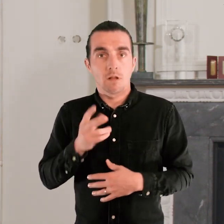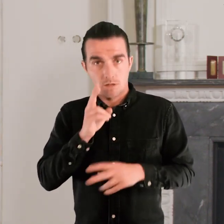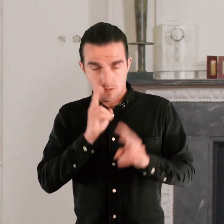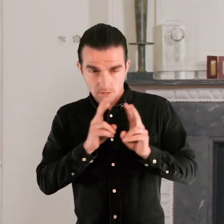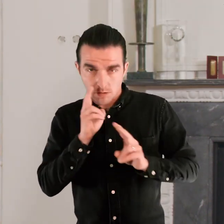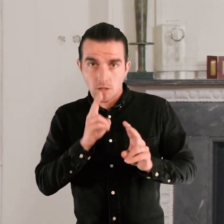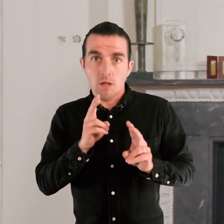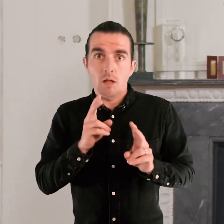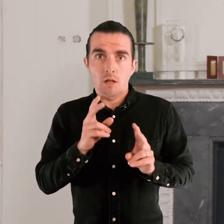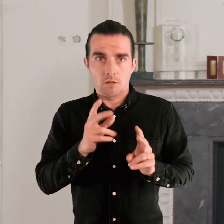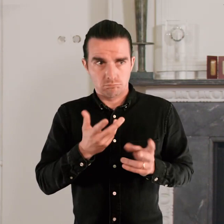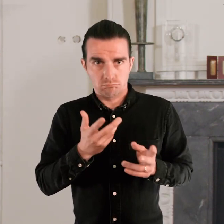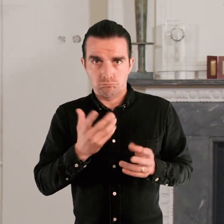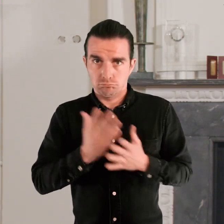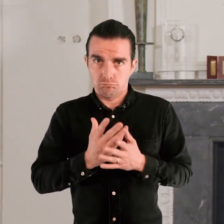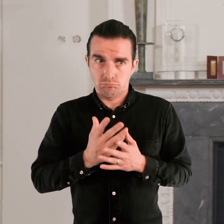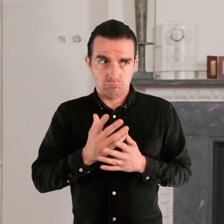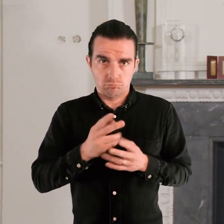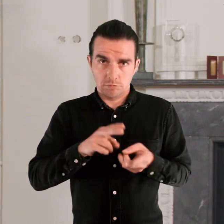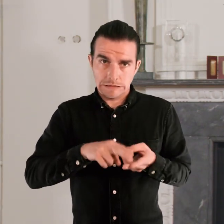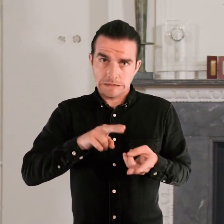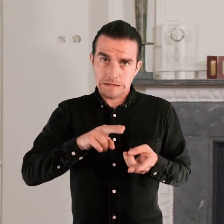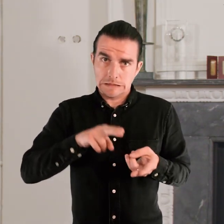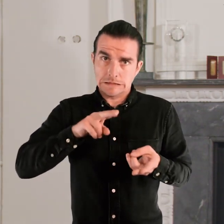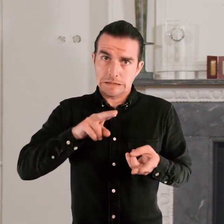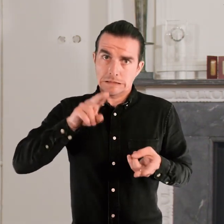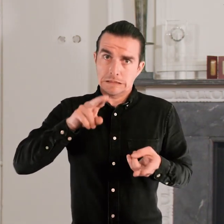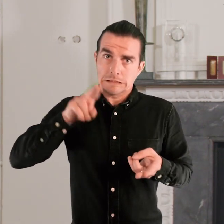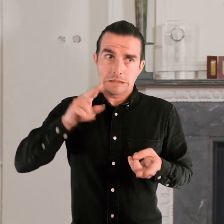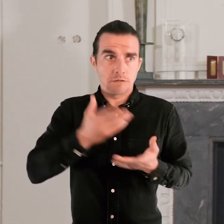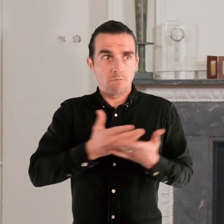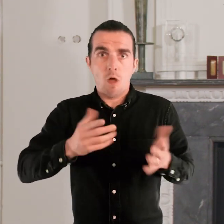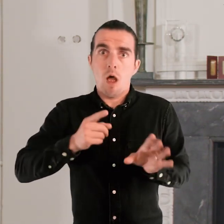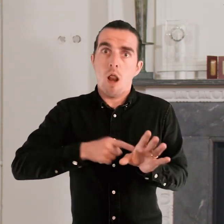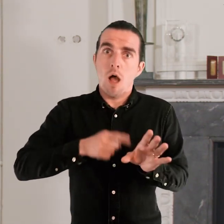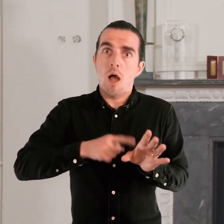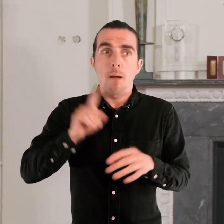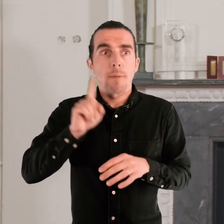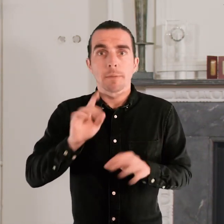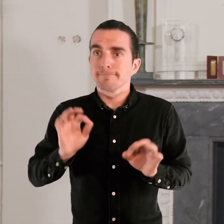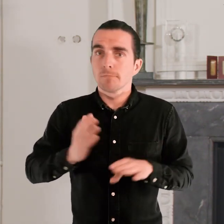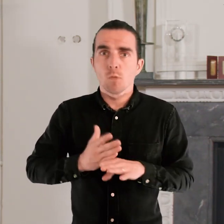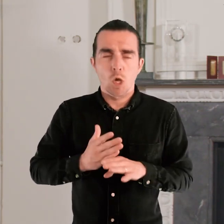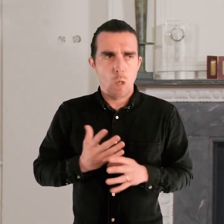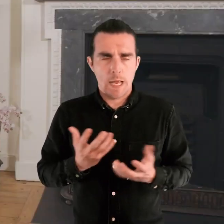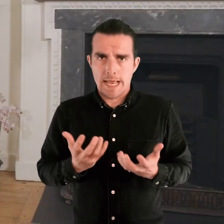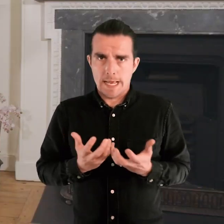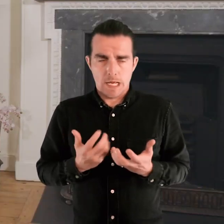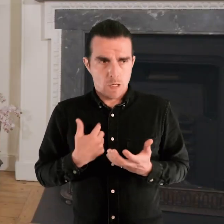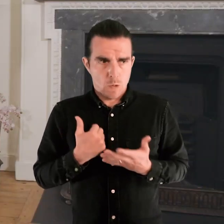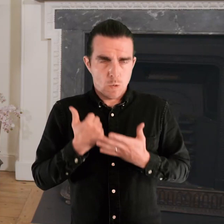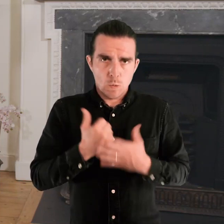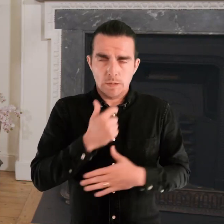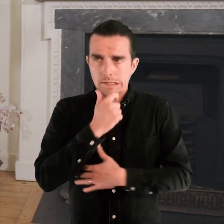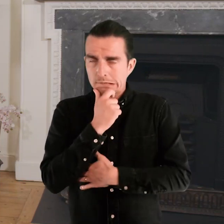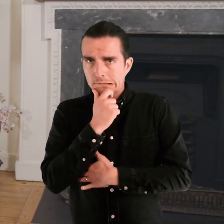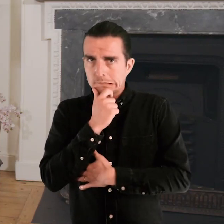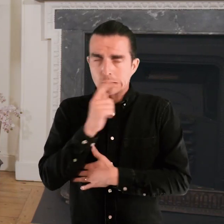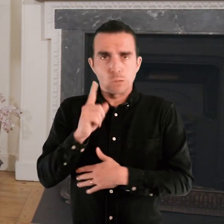and that for Asians running, it’s about twice the rate of young people. So, what to do?